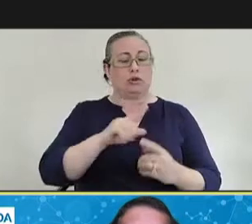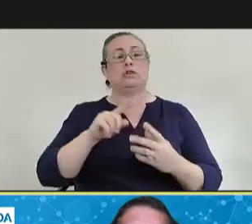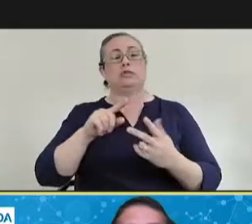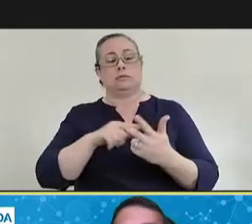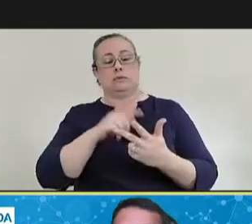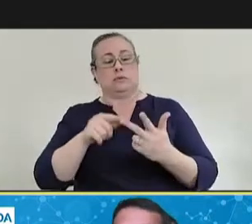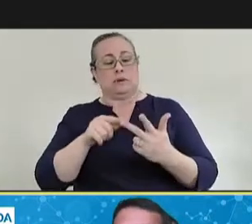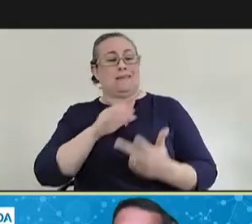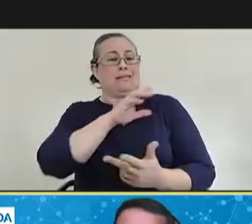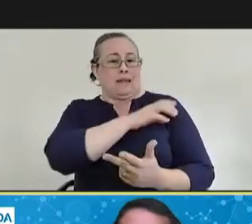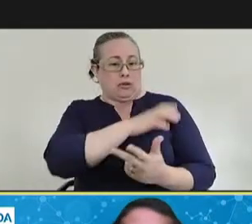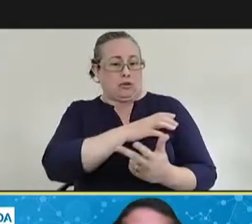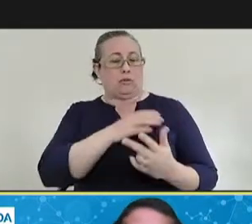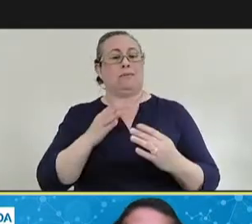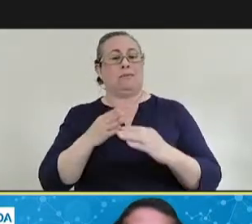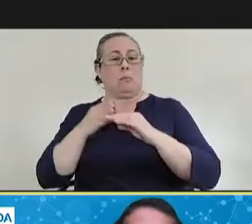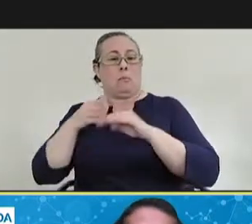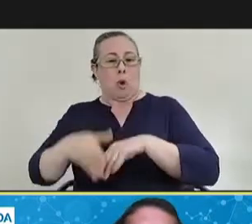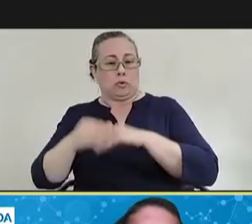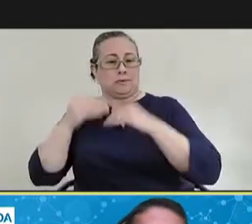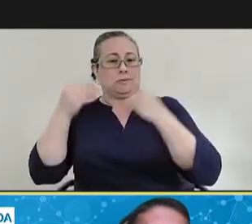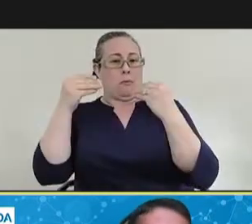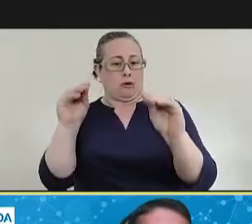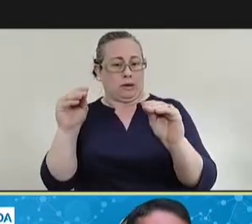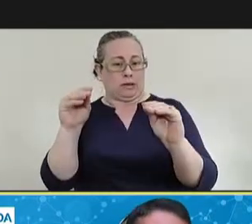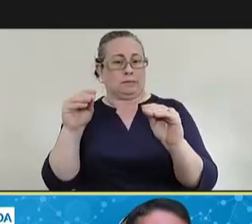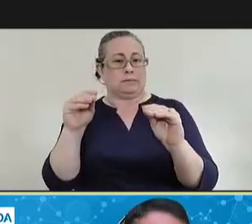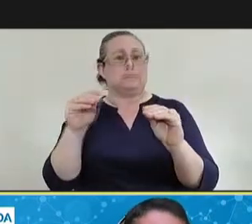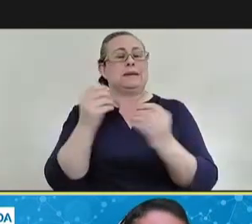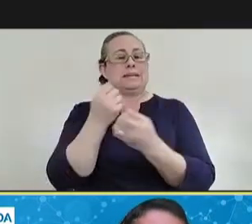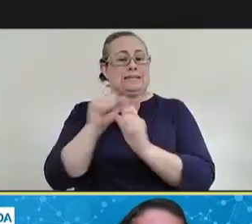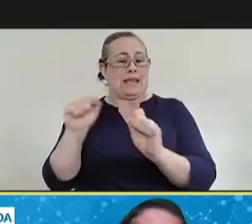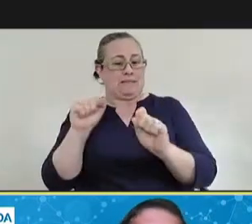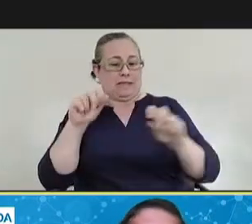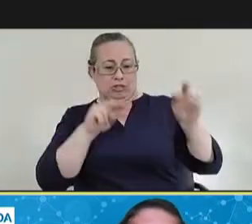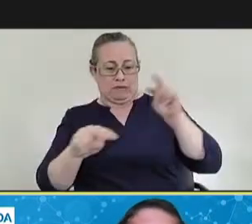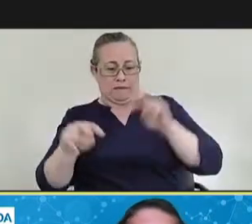in the post-market safety surveillance and even in manufacturing. Some of the